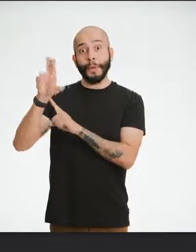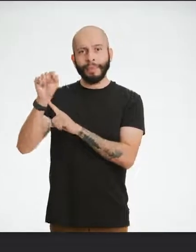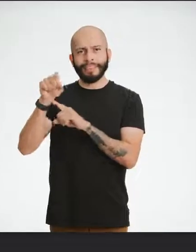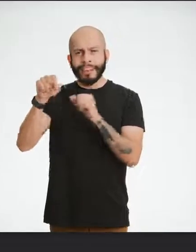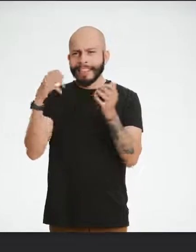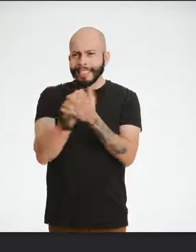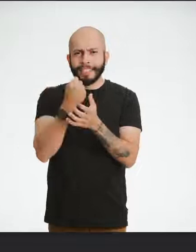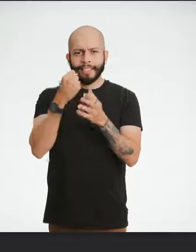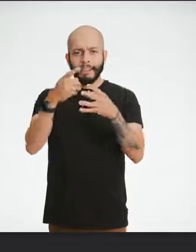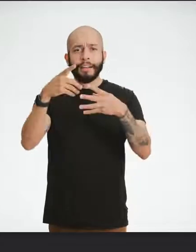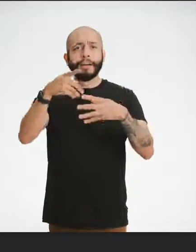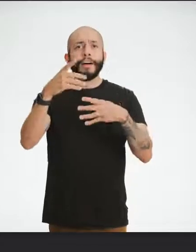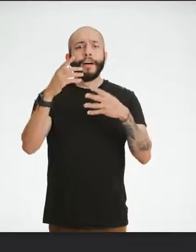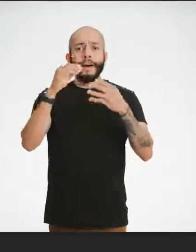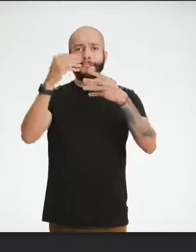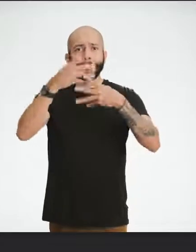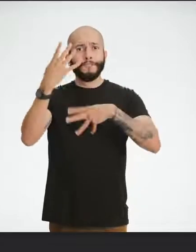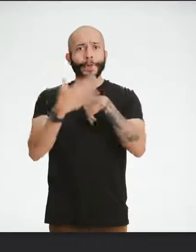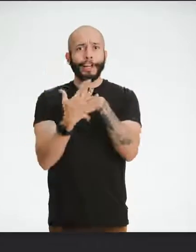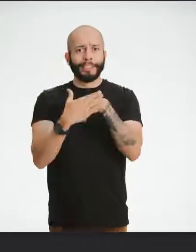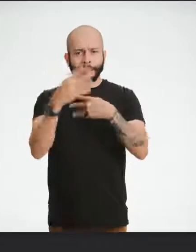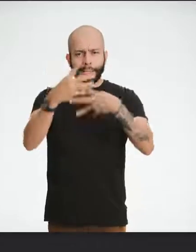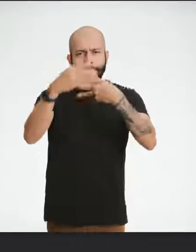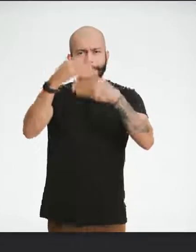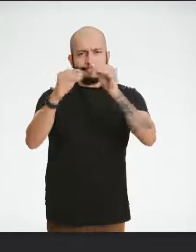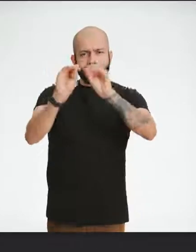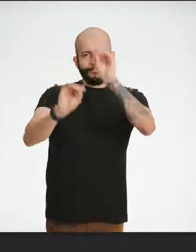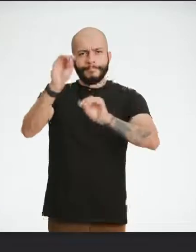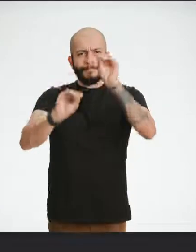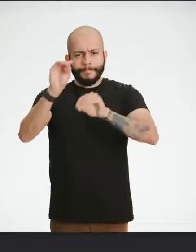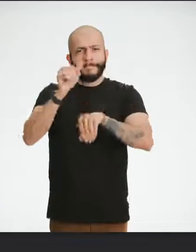for your app to manage notifications based on a user's Focus.